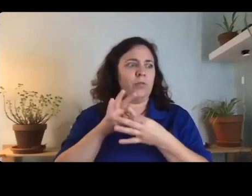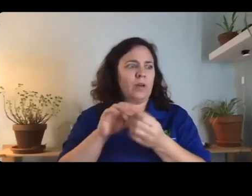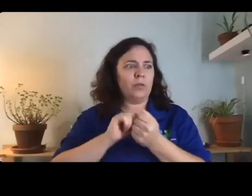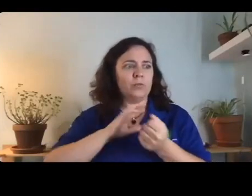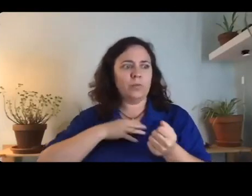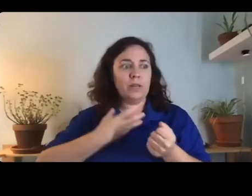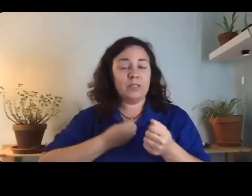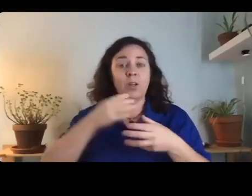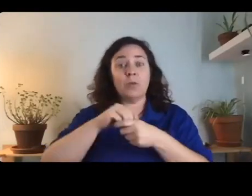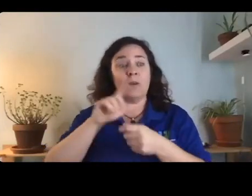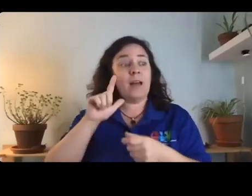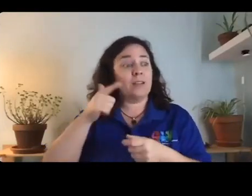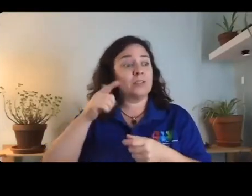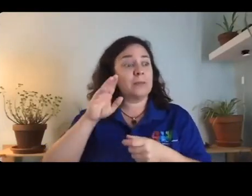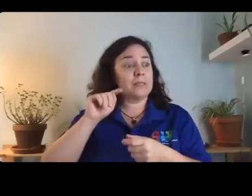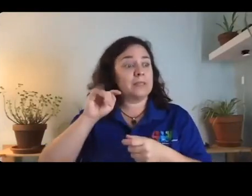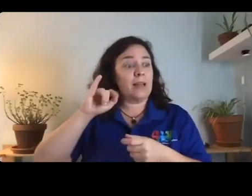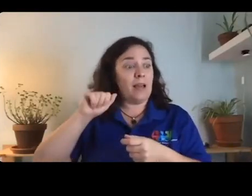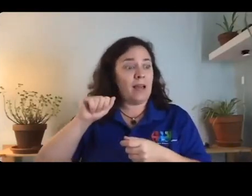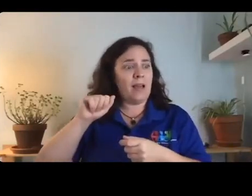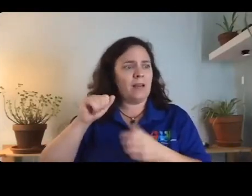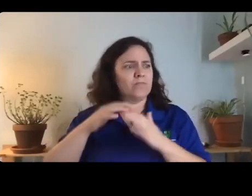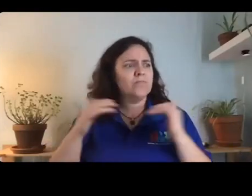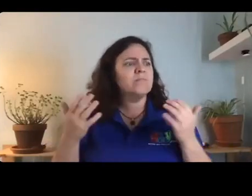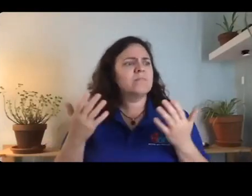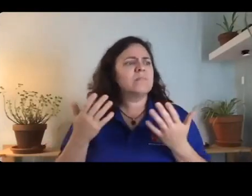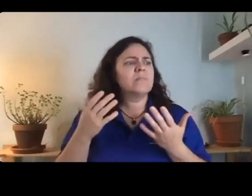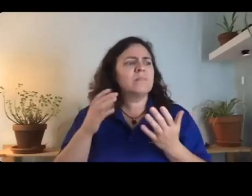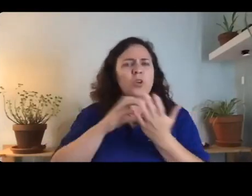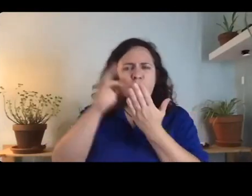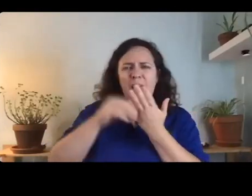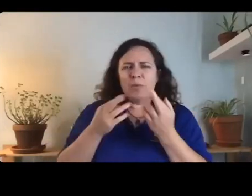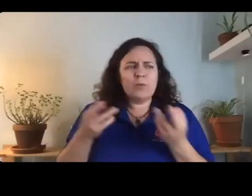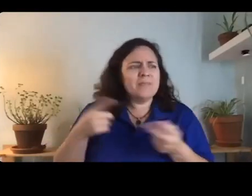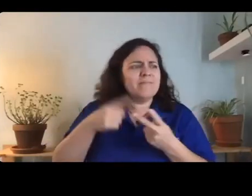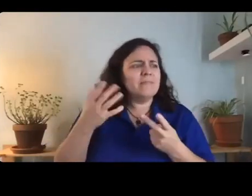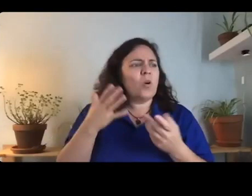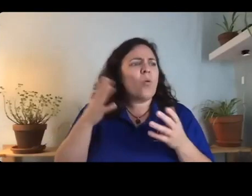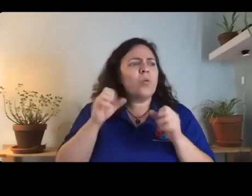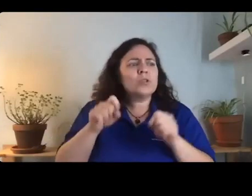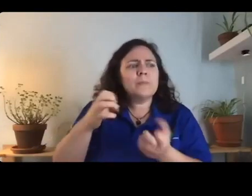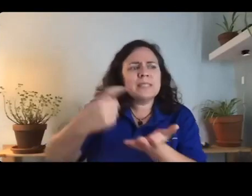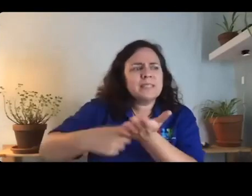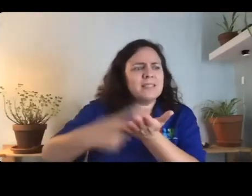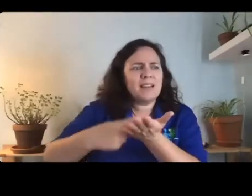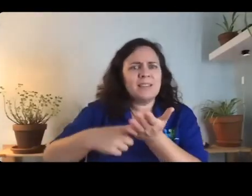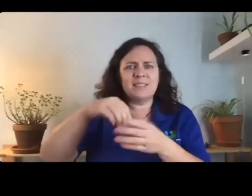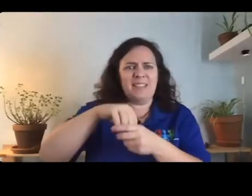What kind of resources or curriculum should we be sharing around transgender issues or